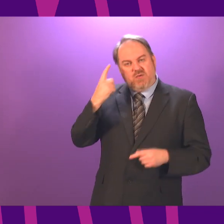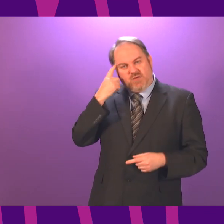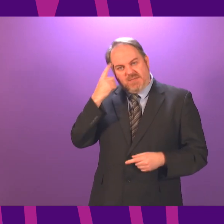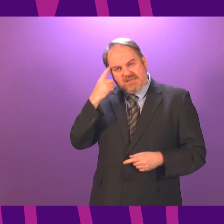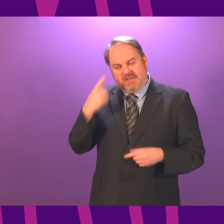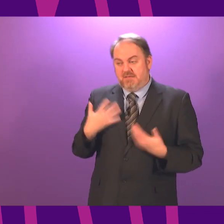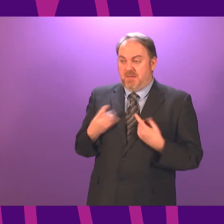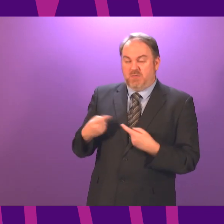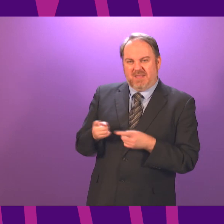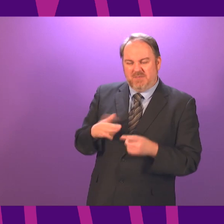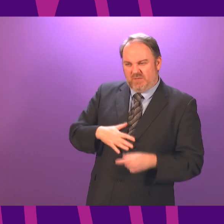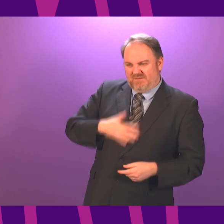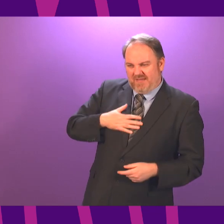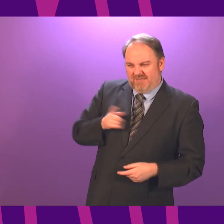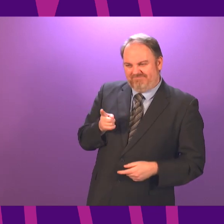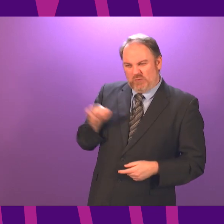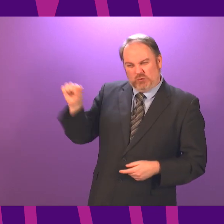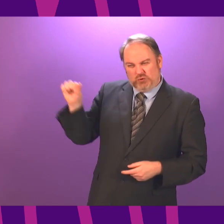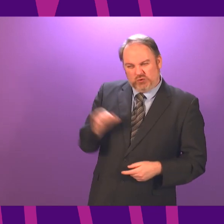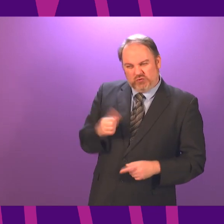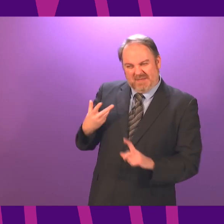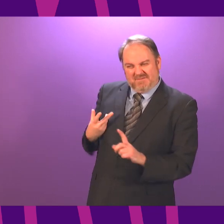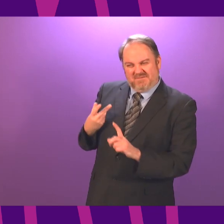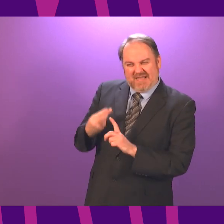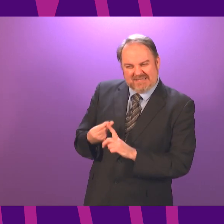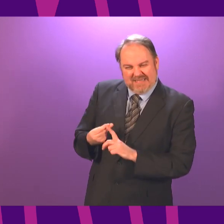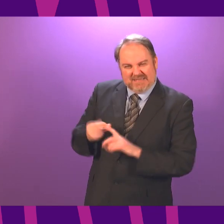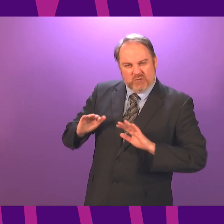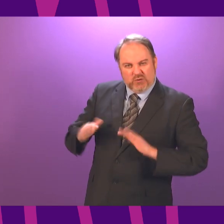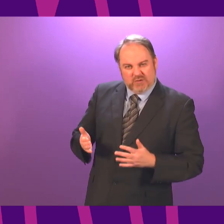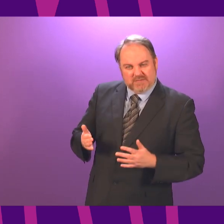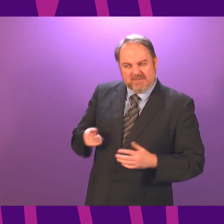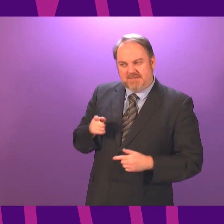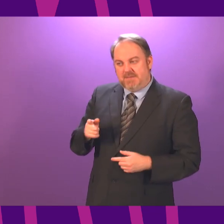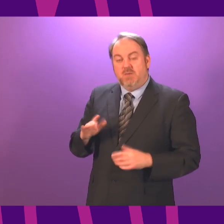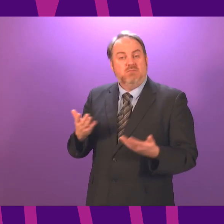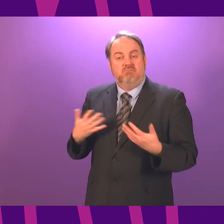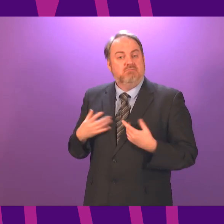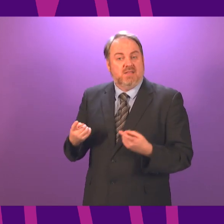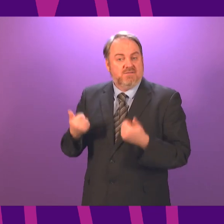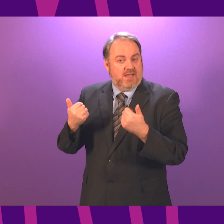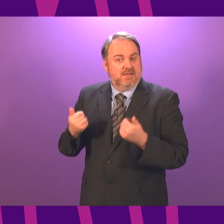clinician to decide whether someone should be in the clinically extremely vulnerable group. Without